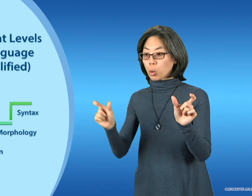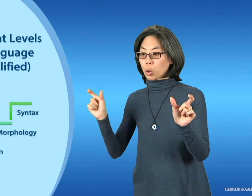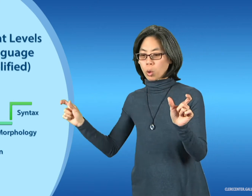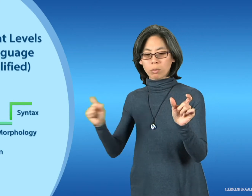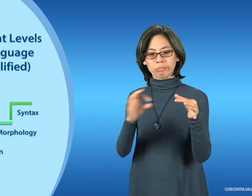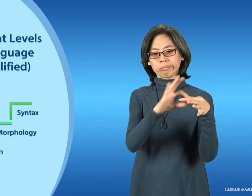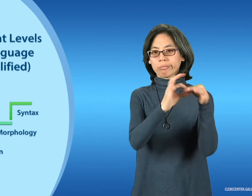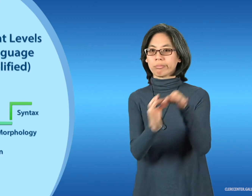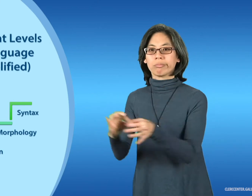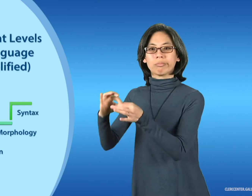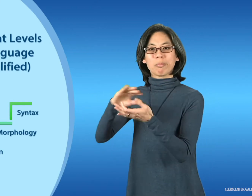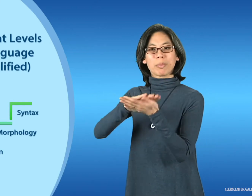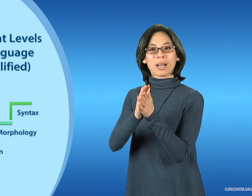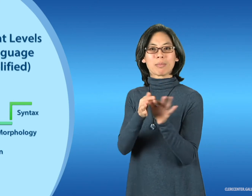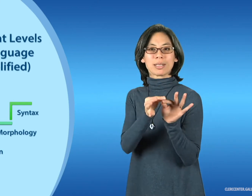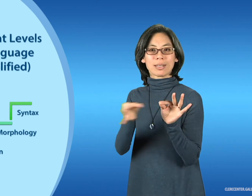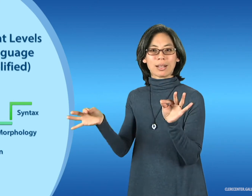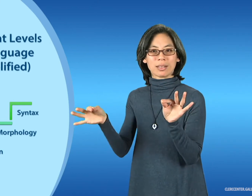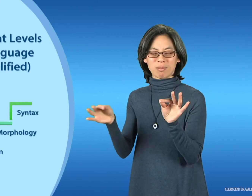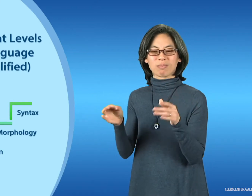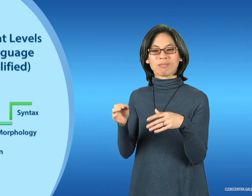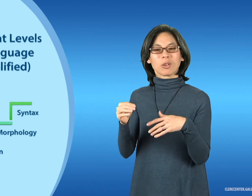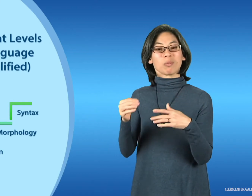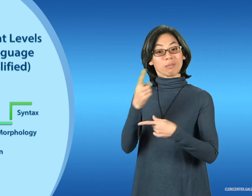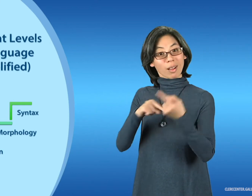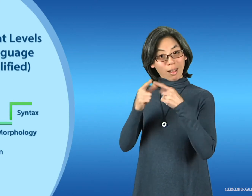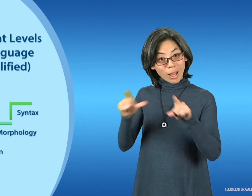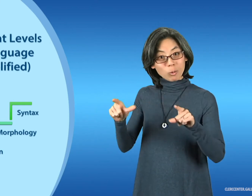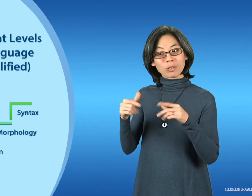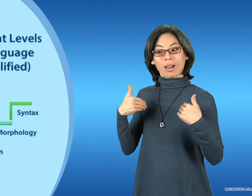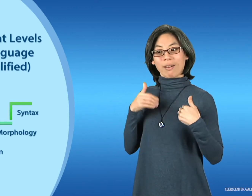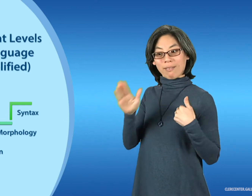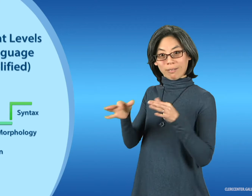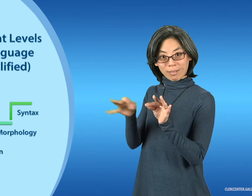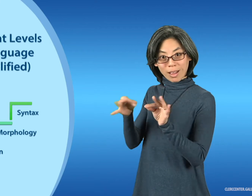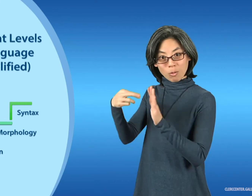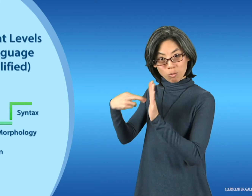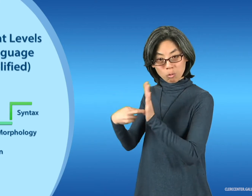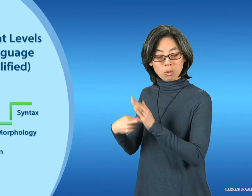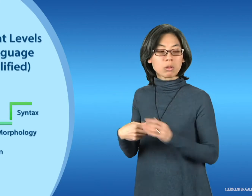so the order of words in order to form sentences. Sign languages have their syntactic rules,